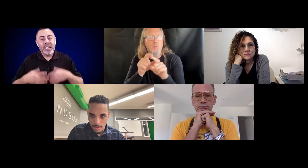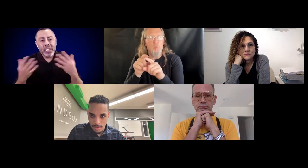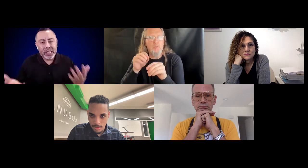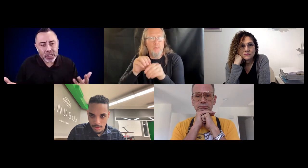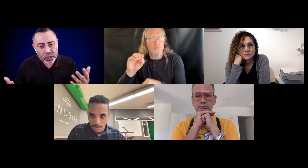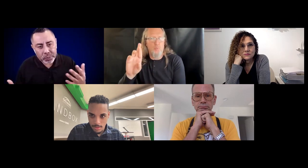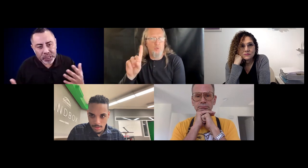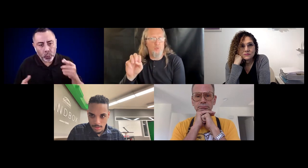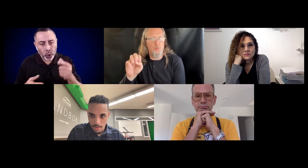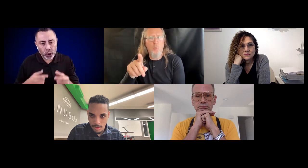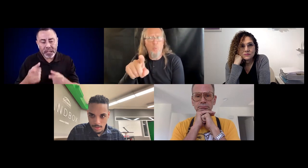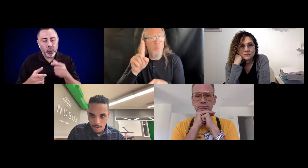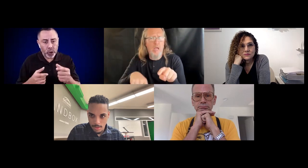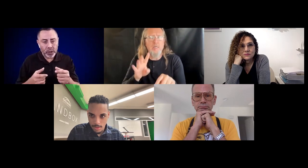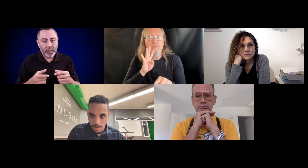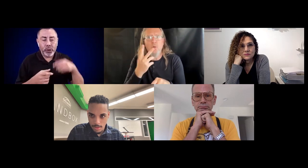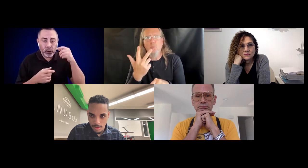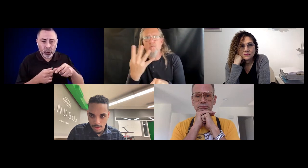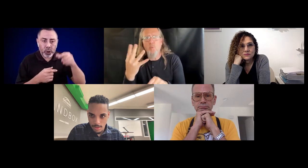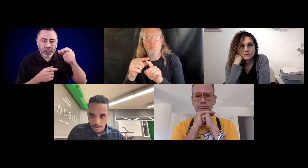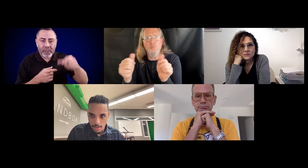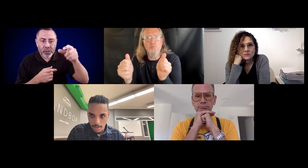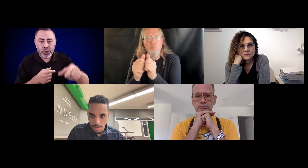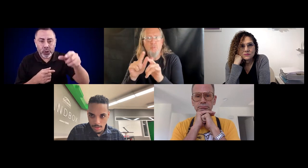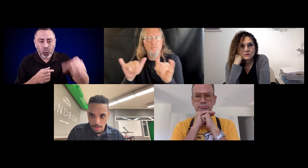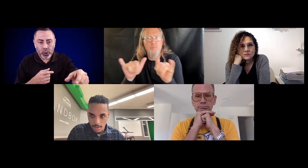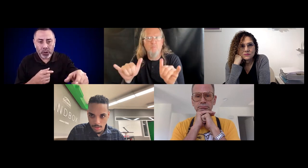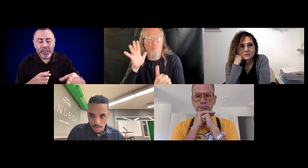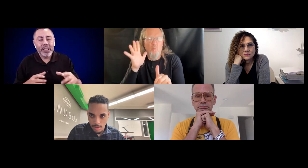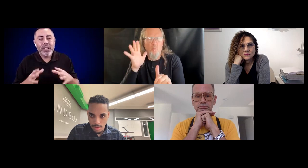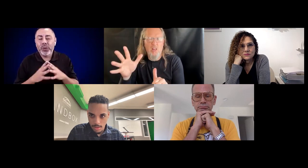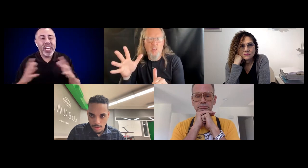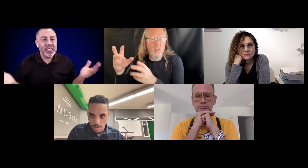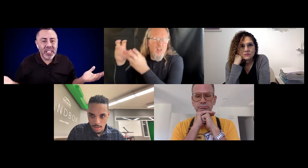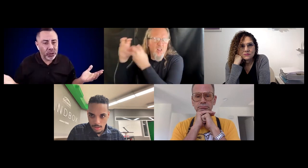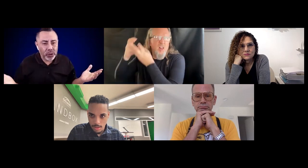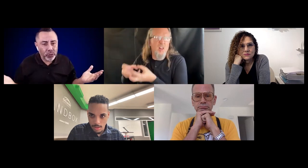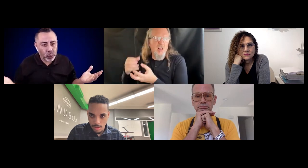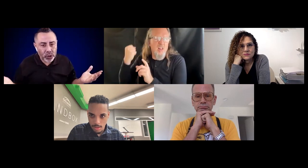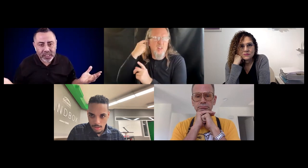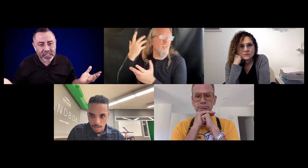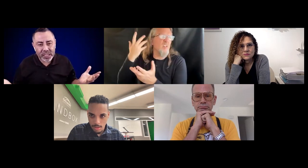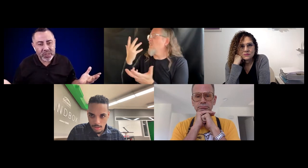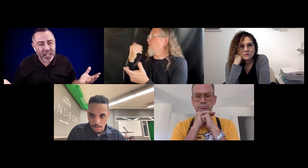In English you speak word by word, and those words have a certain order. You can't say 3 or 4 words at the same time.